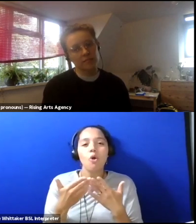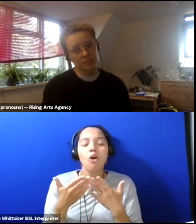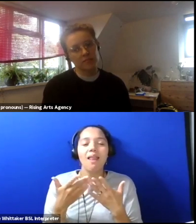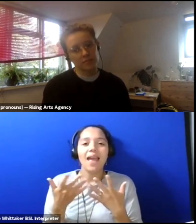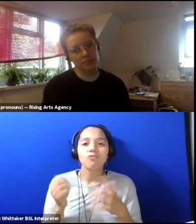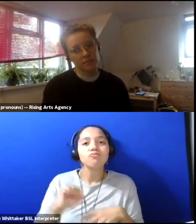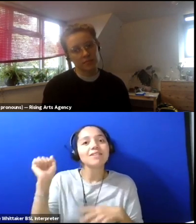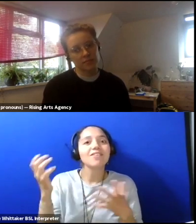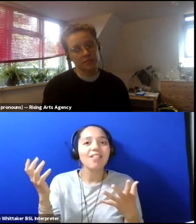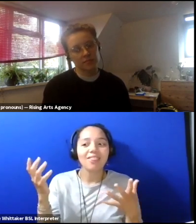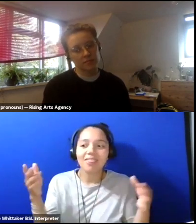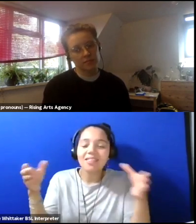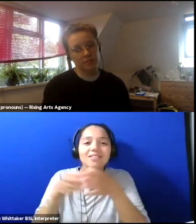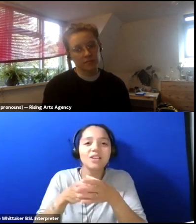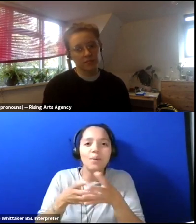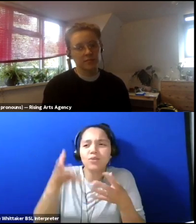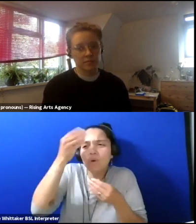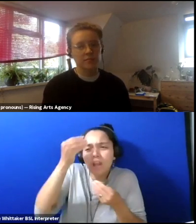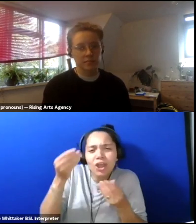you feel like you have to learn the code.